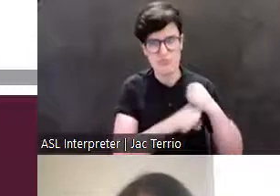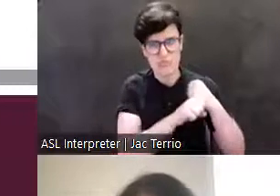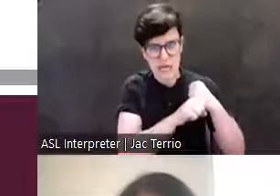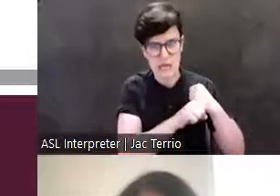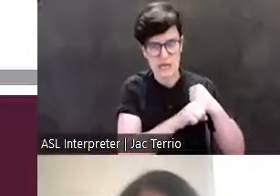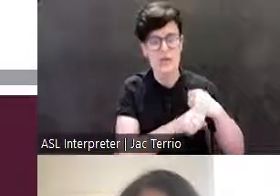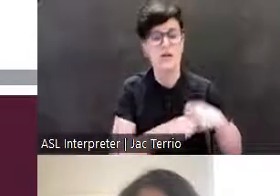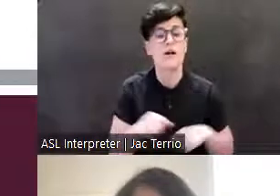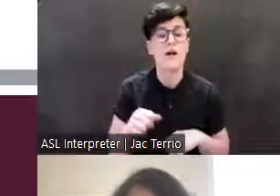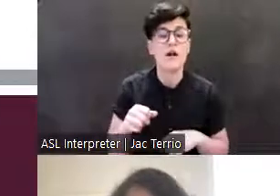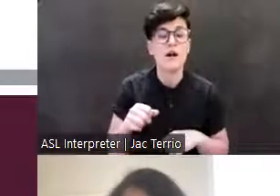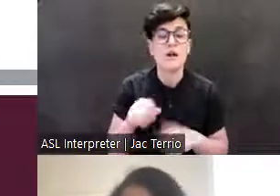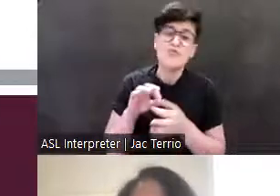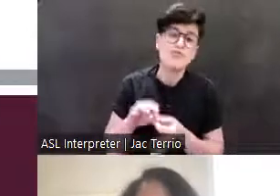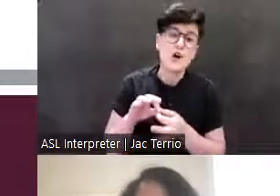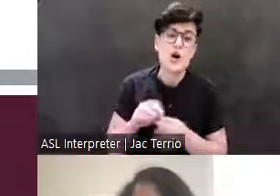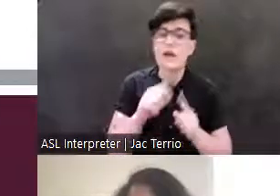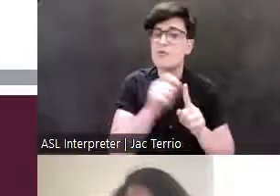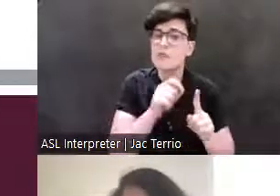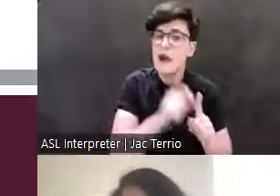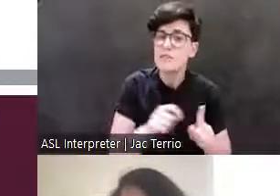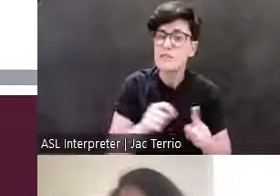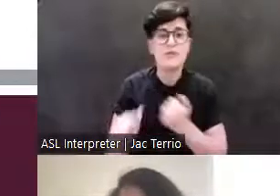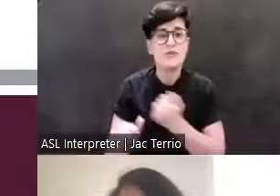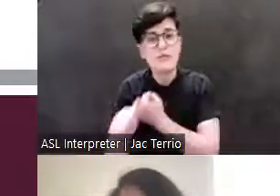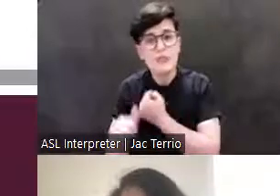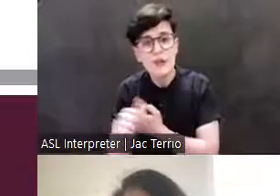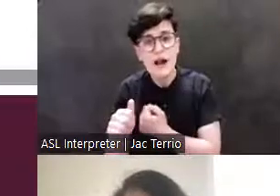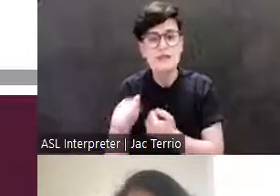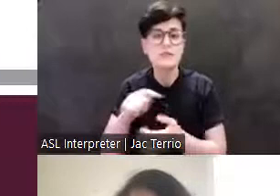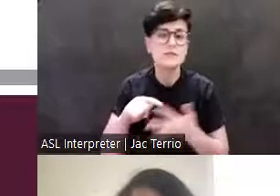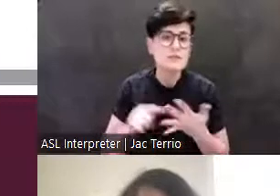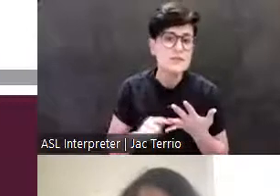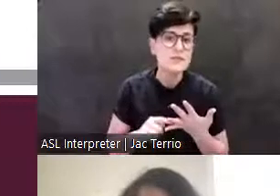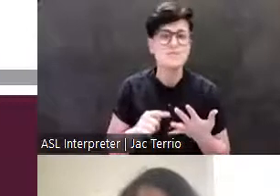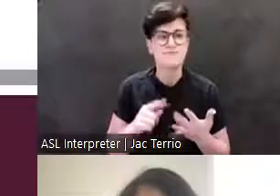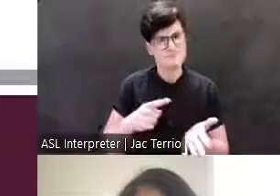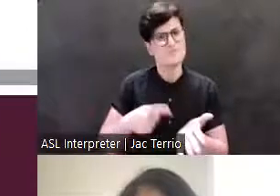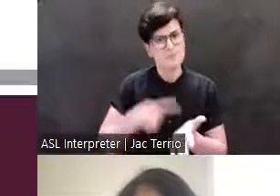In terms of harassment and threats in those kinds of things, sometimes those also become